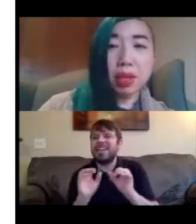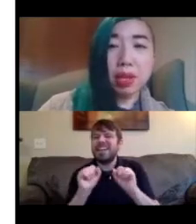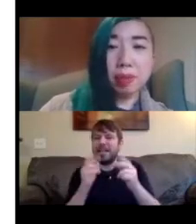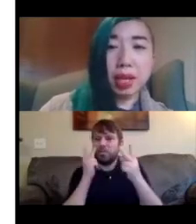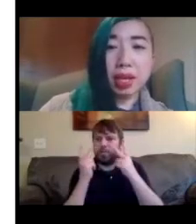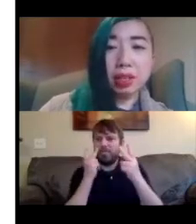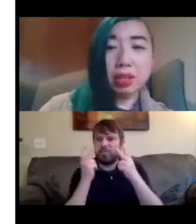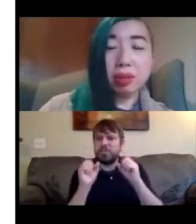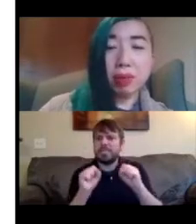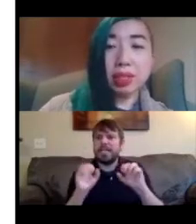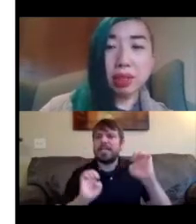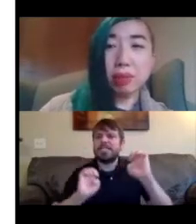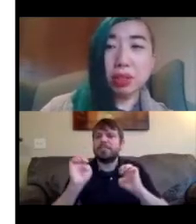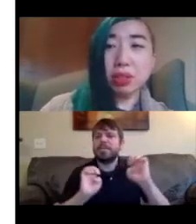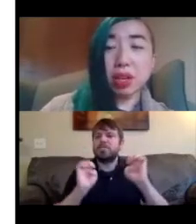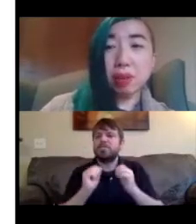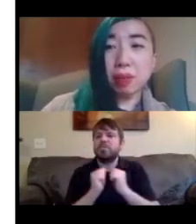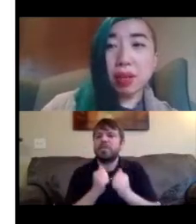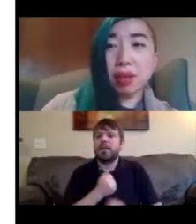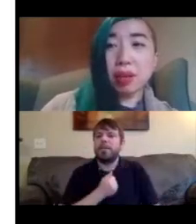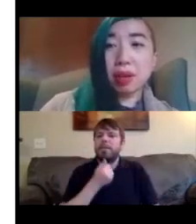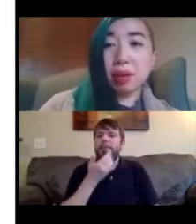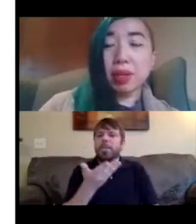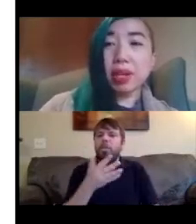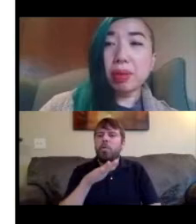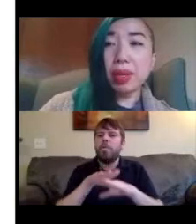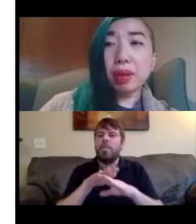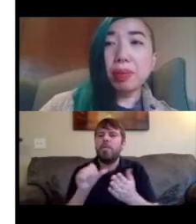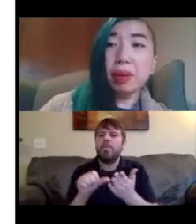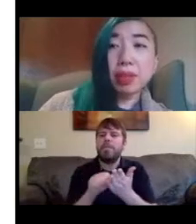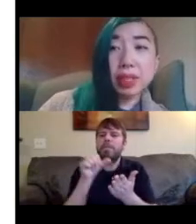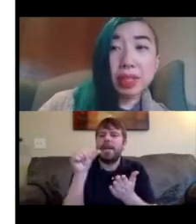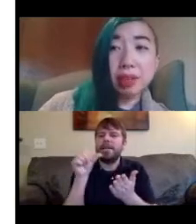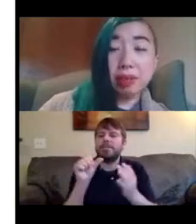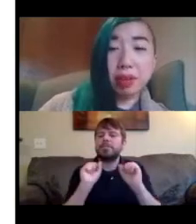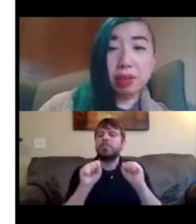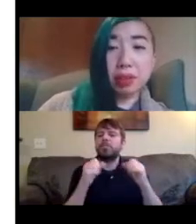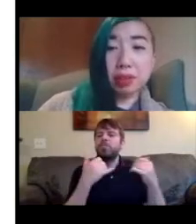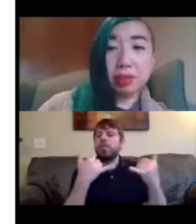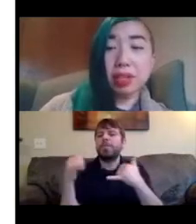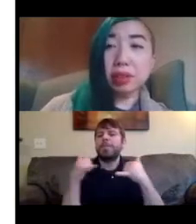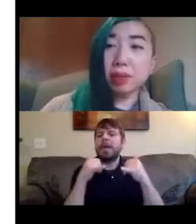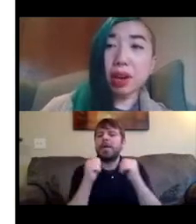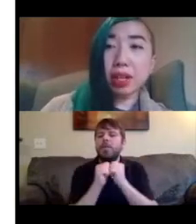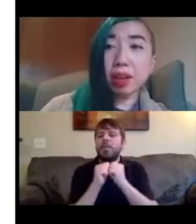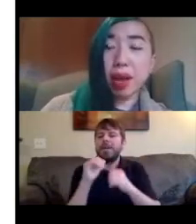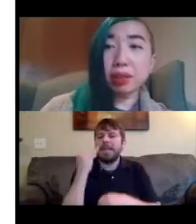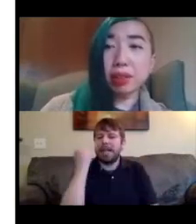on the page and ways in which we can play with this idea of ghosts. So we're talking about